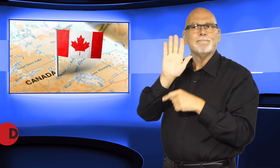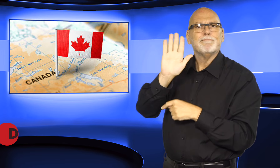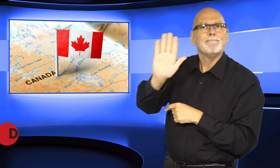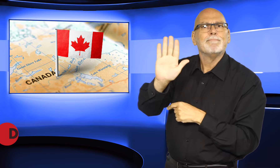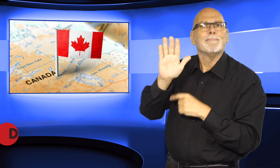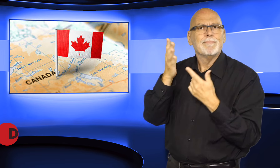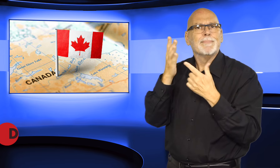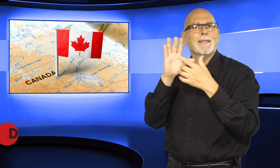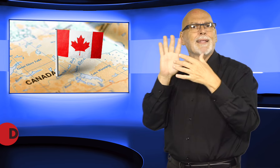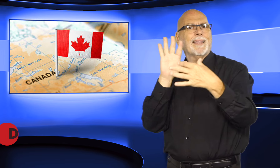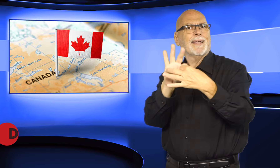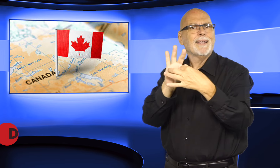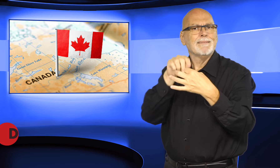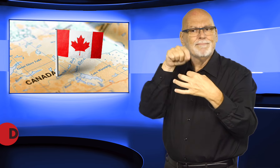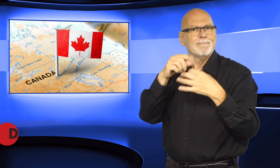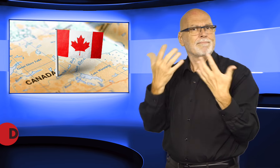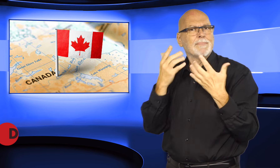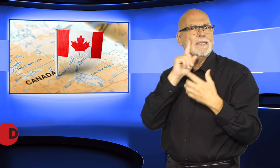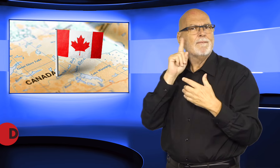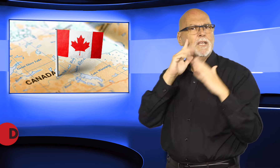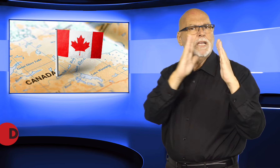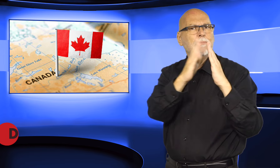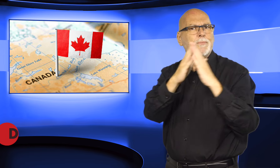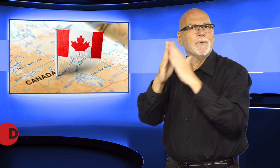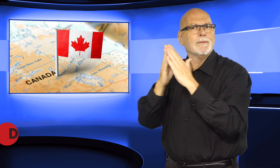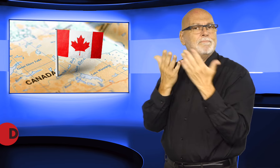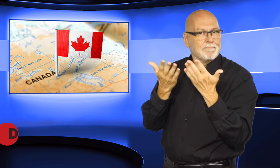about her connection to the Deaf community.